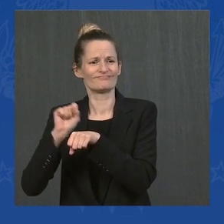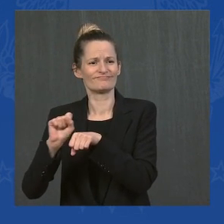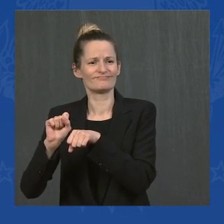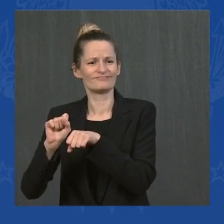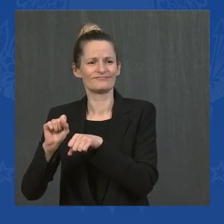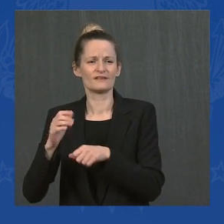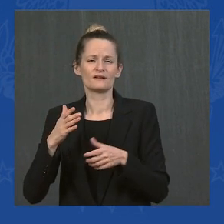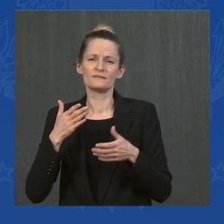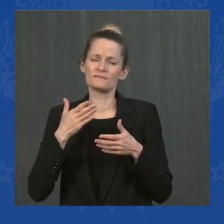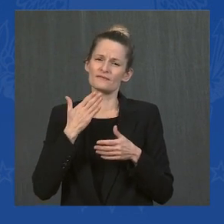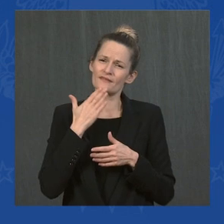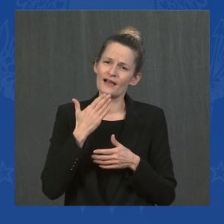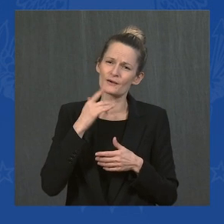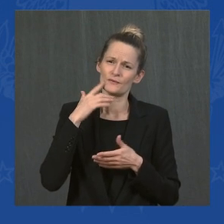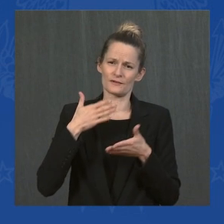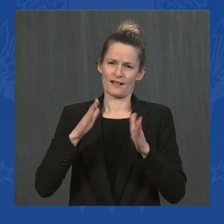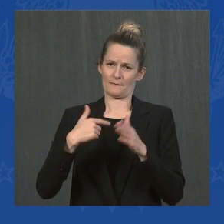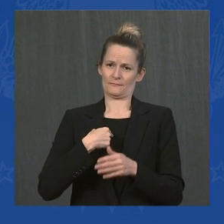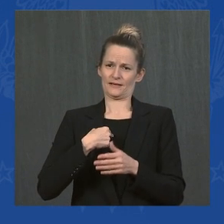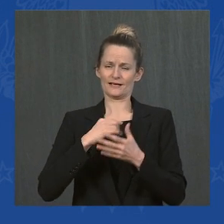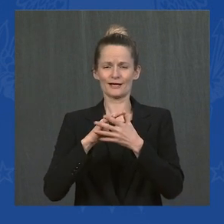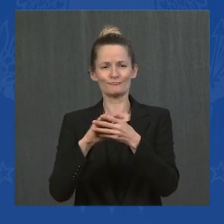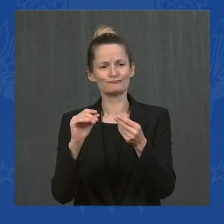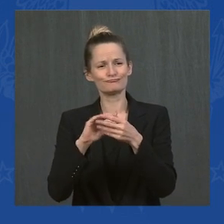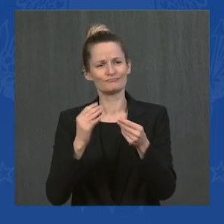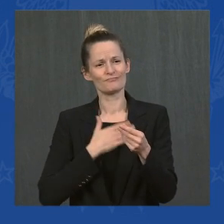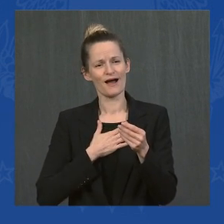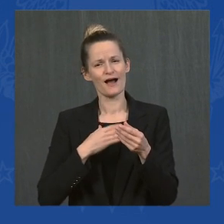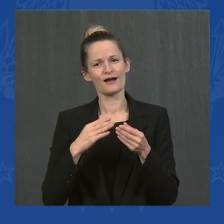And to be a voice for workers and labor across the country.